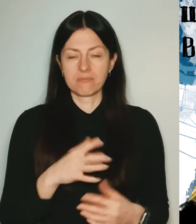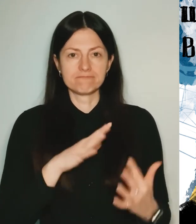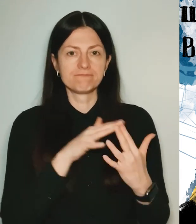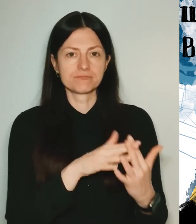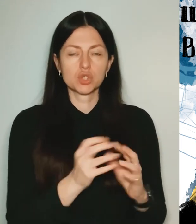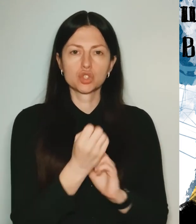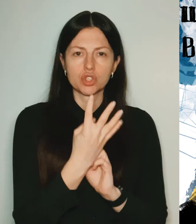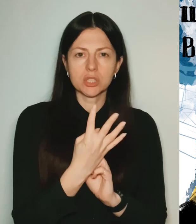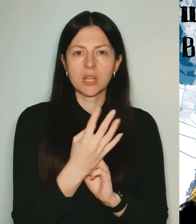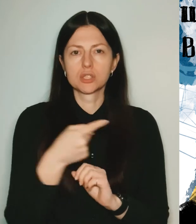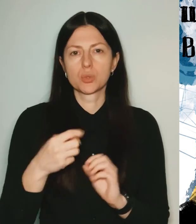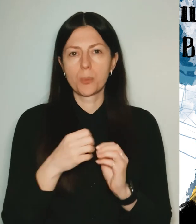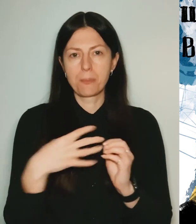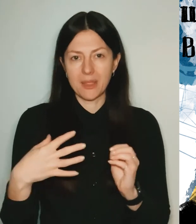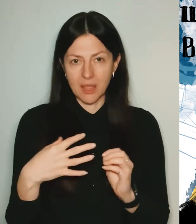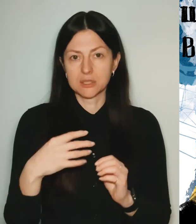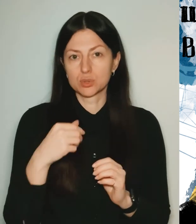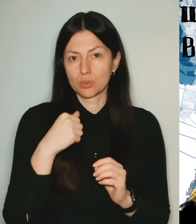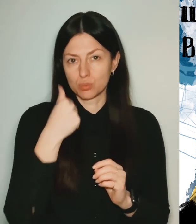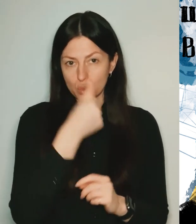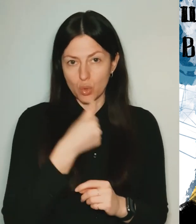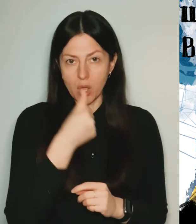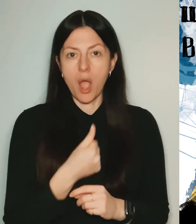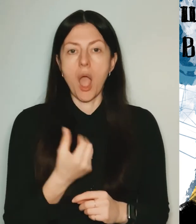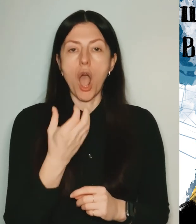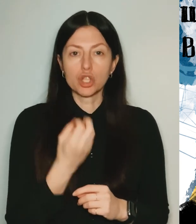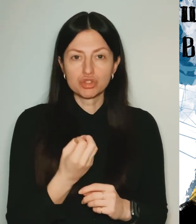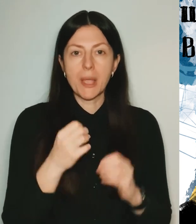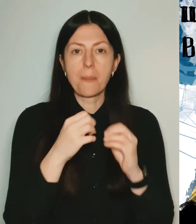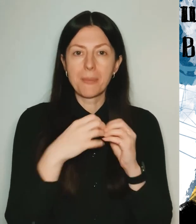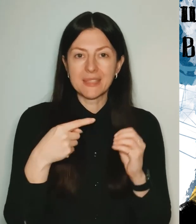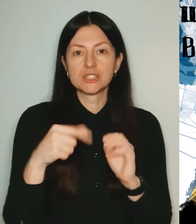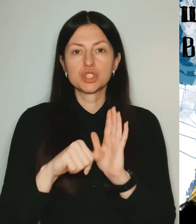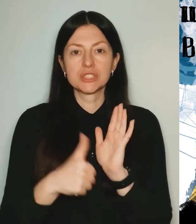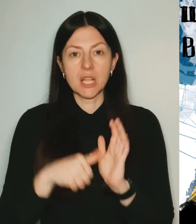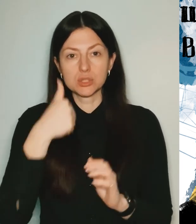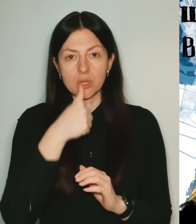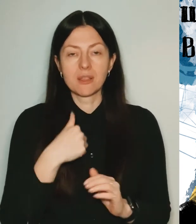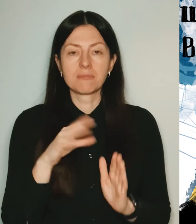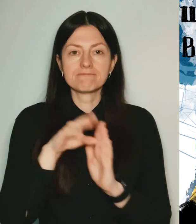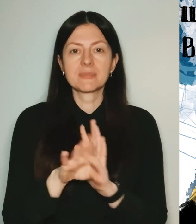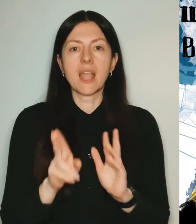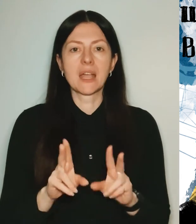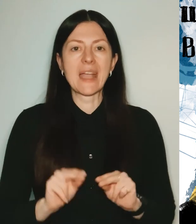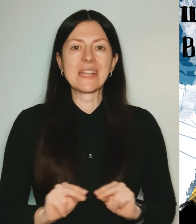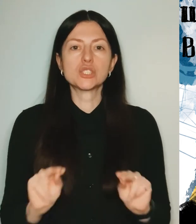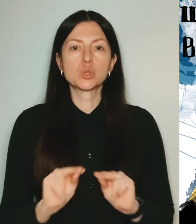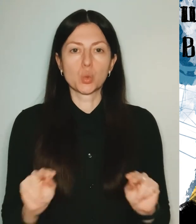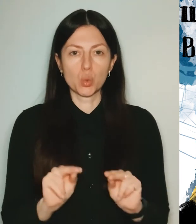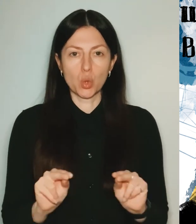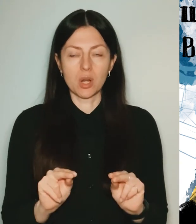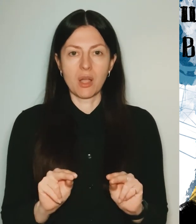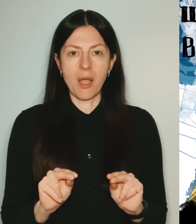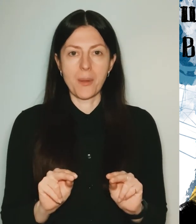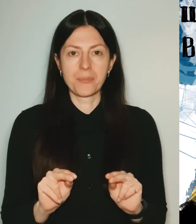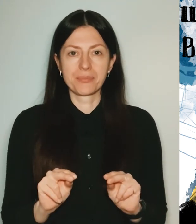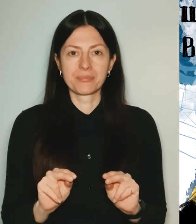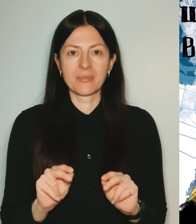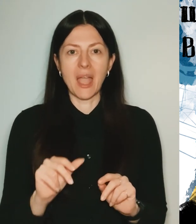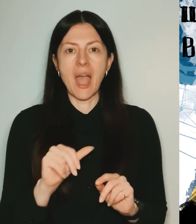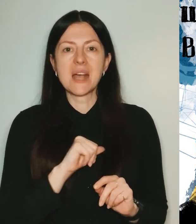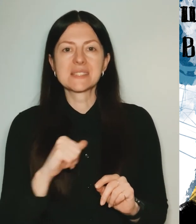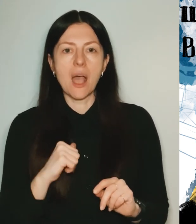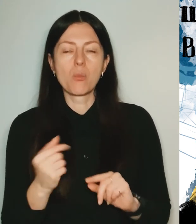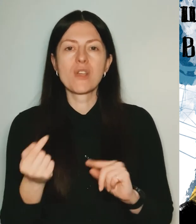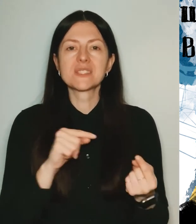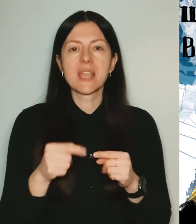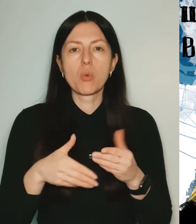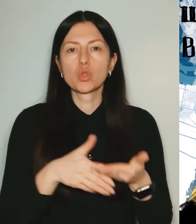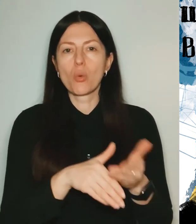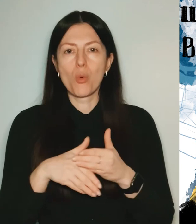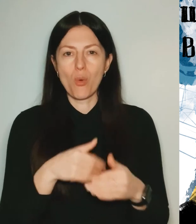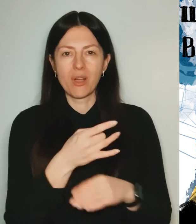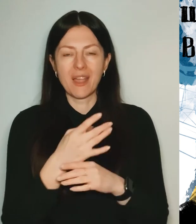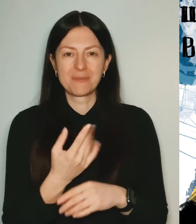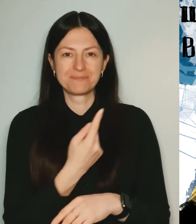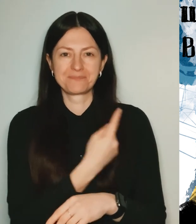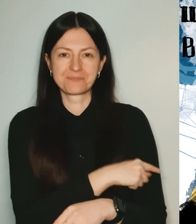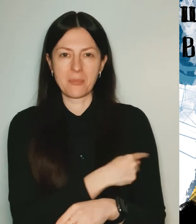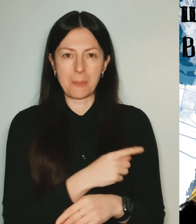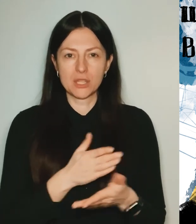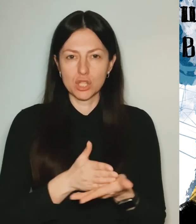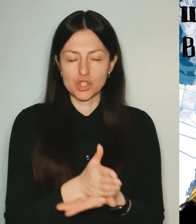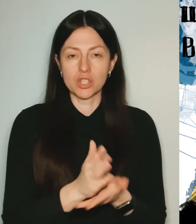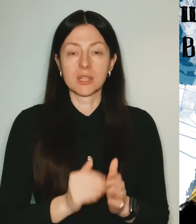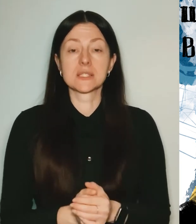I fought in 2014-2015, throughout 2015-2016 I have been working as an instructor on self and mutual aid under fire, i.e. tactical medicine.